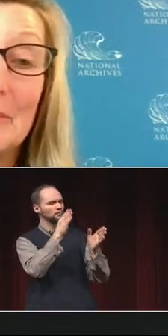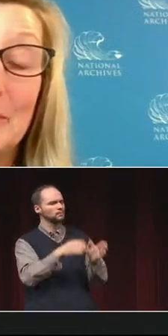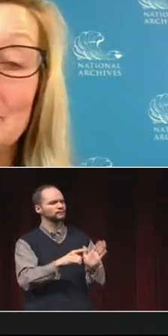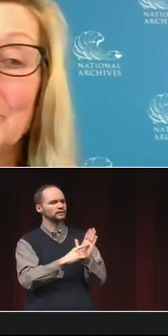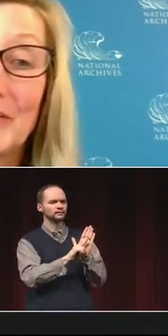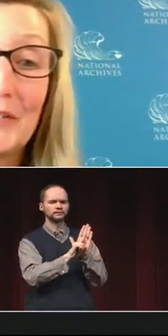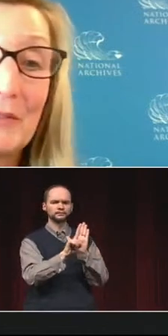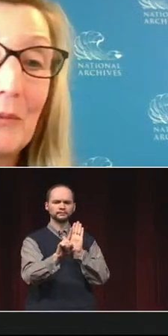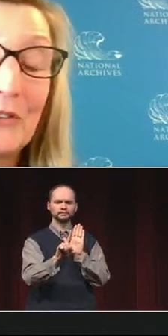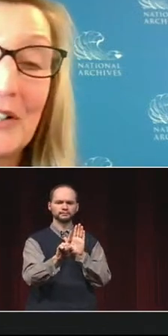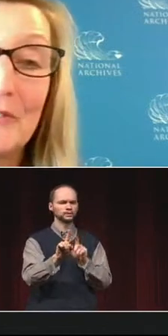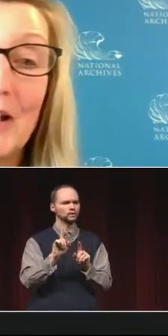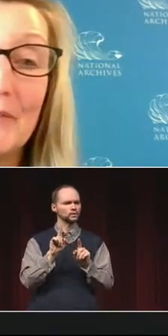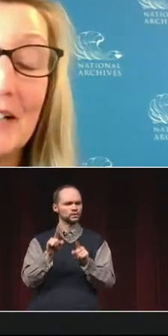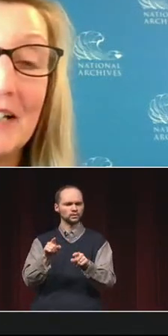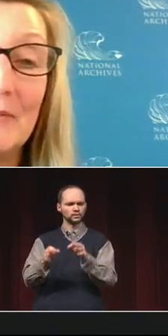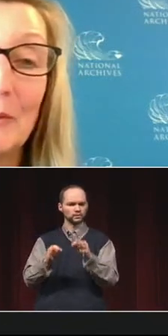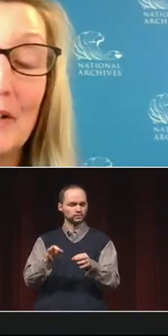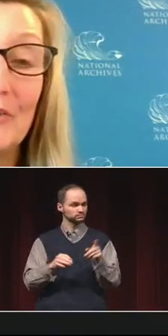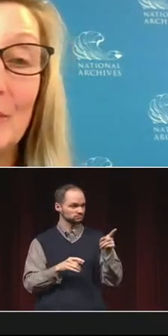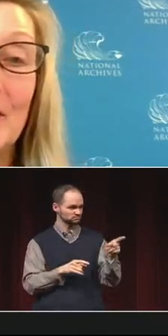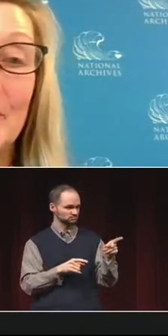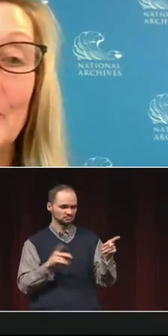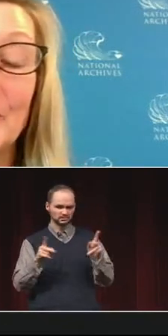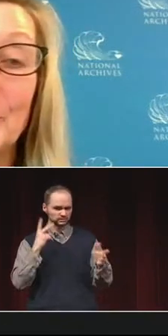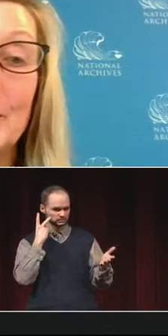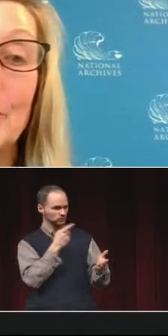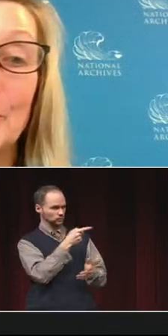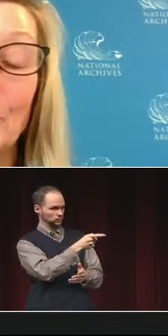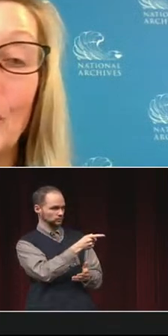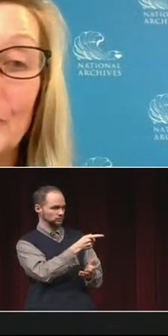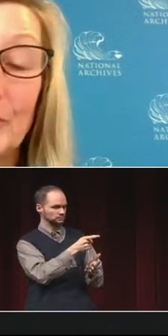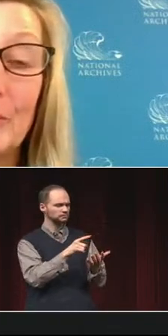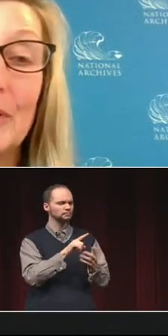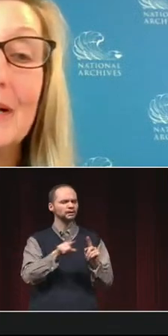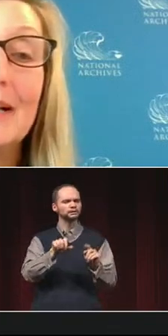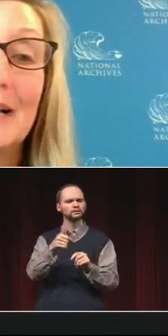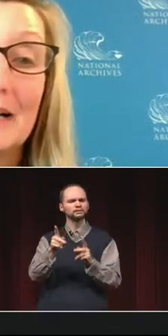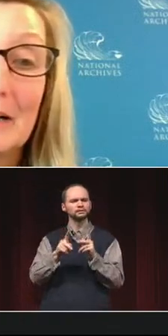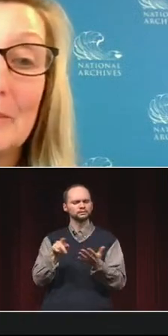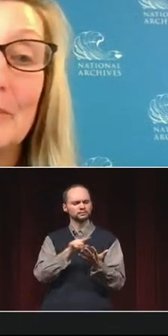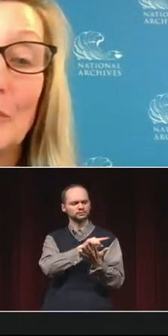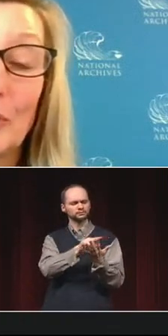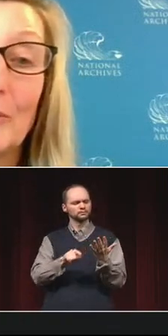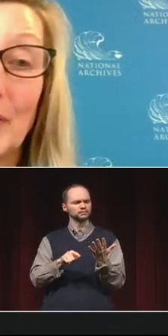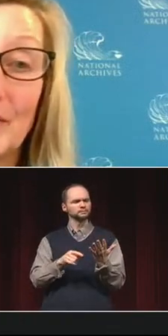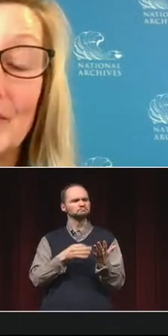But just wondering if you have any information about those other people who also were arrested.